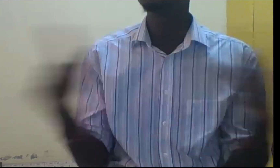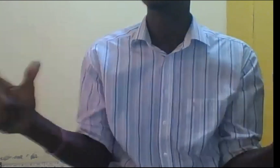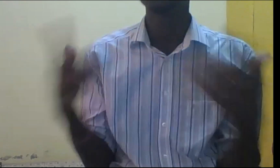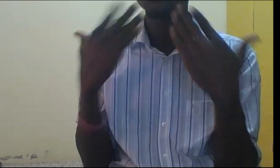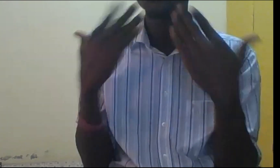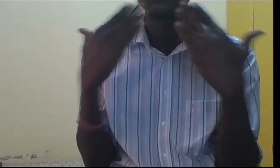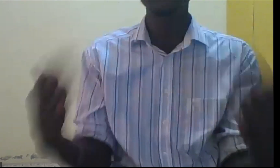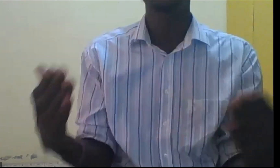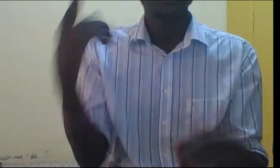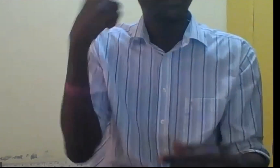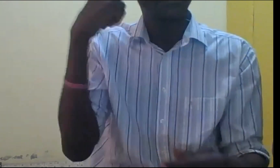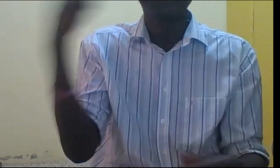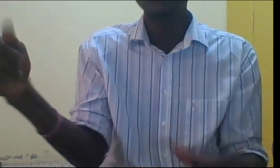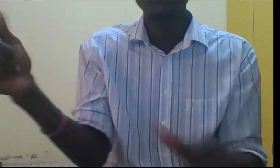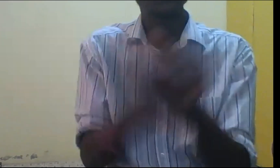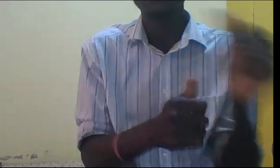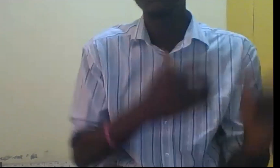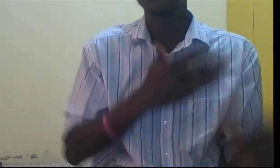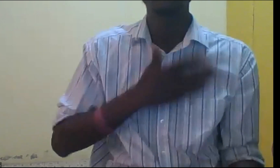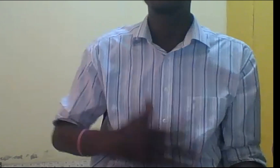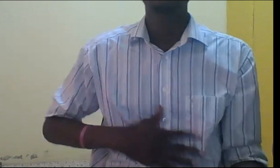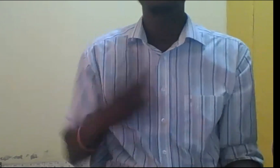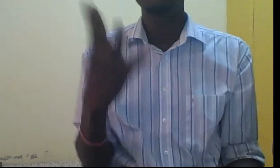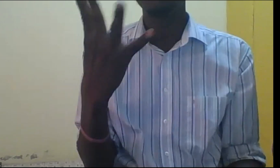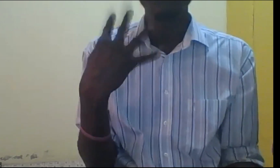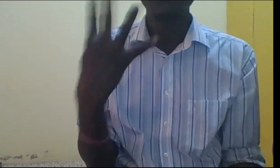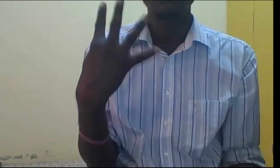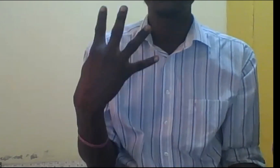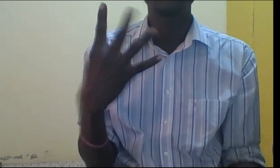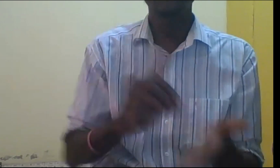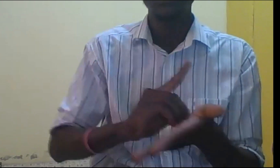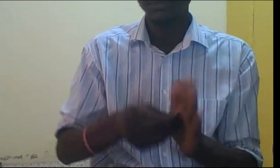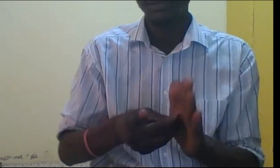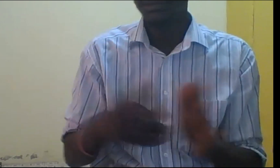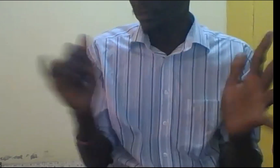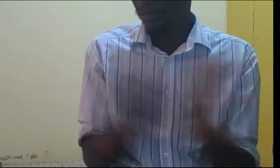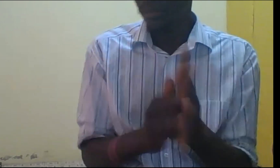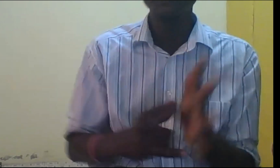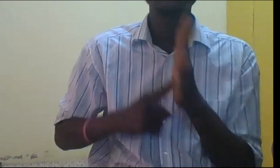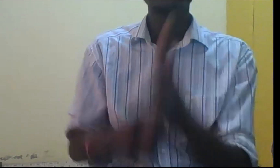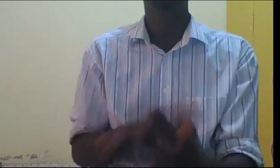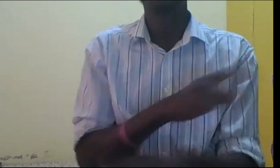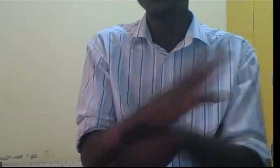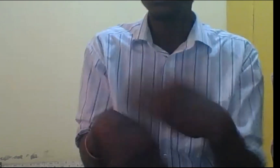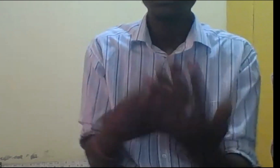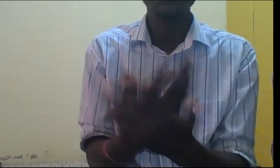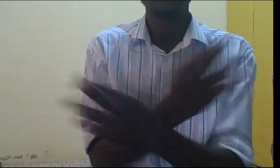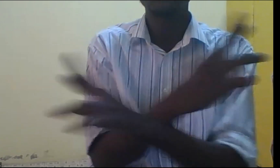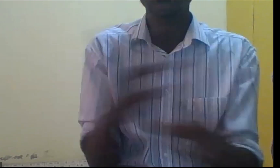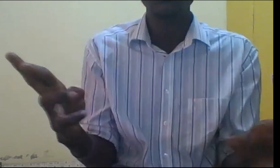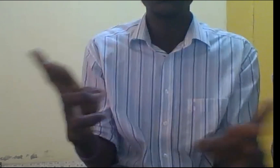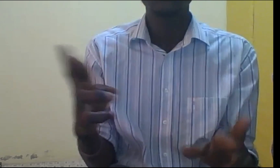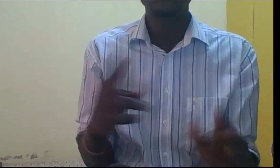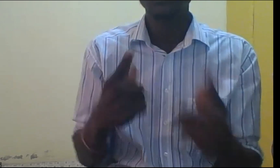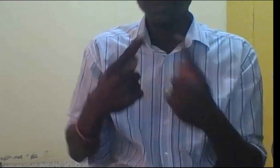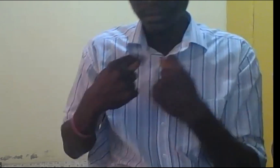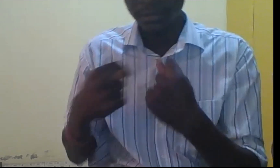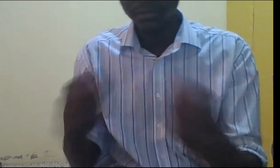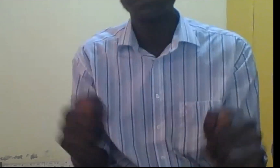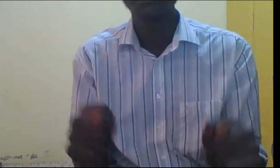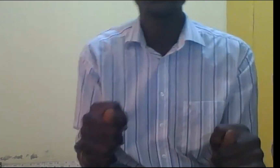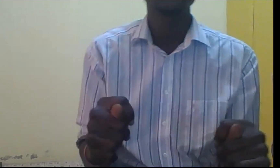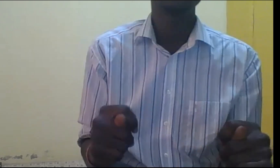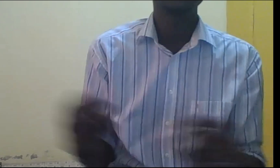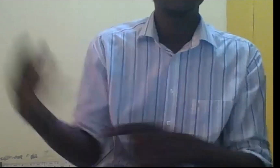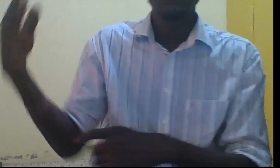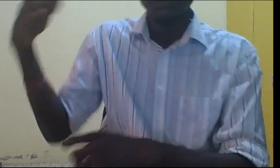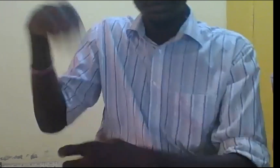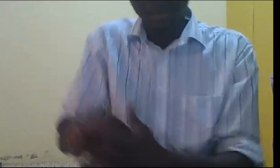We've gone over for 14 min. You've all stayed, and I think that shows how committed all of us are to actually translating this intention for inclusion into practice.